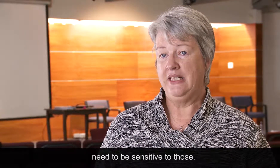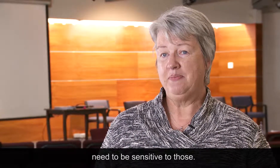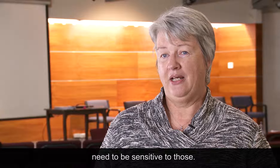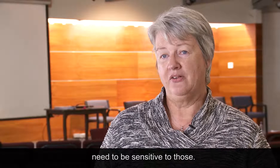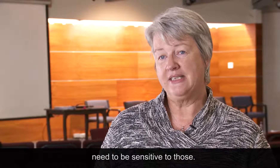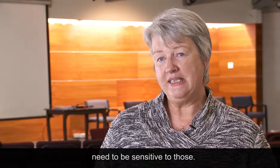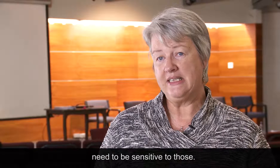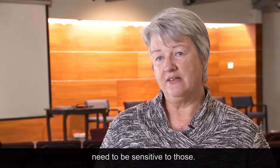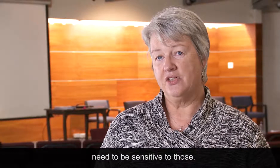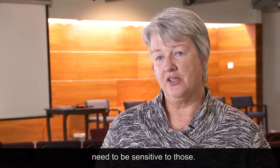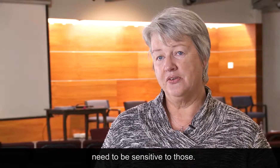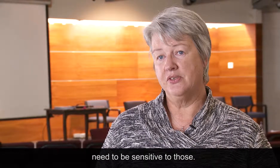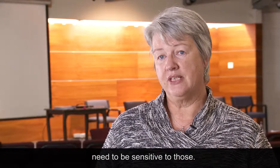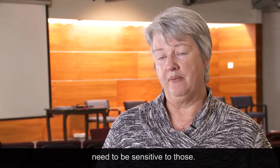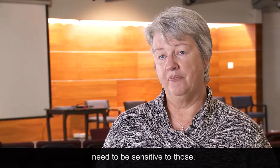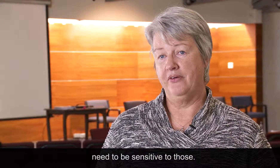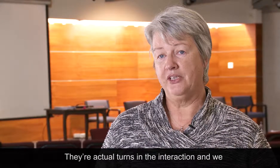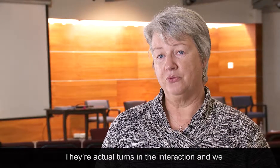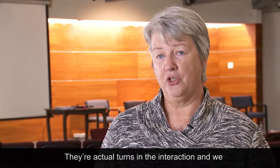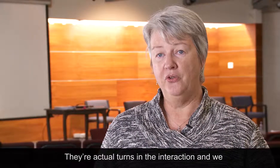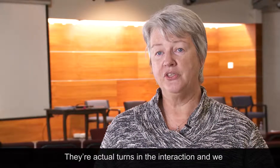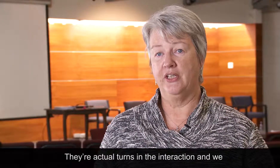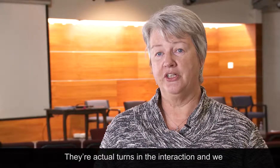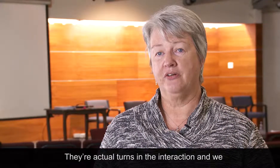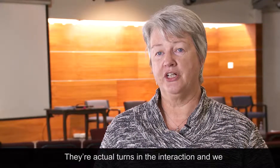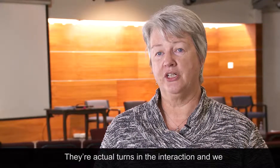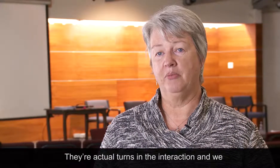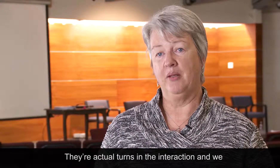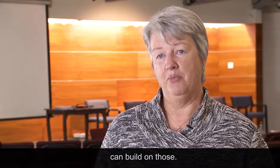we need to be sensitive to those. They’re actual turns in the interaction and we can